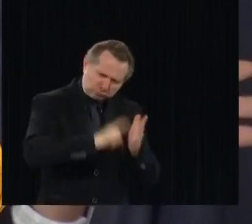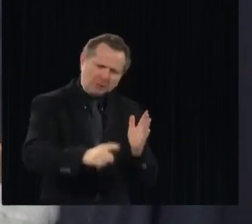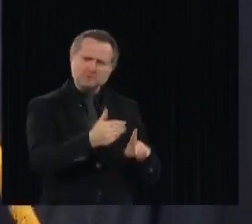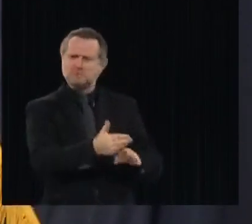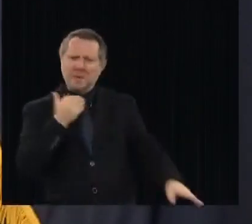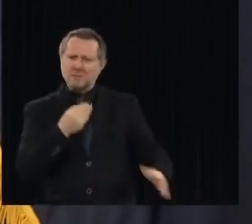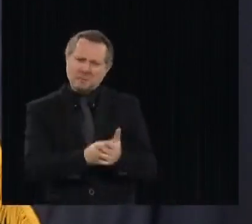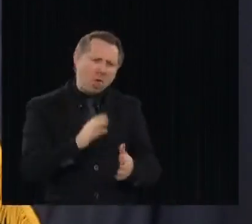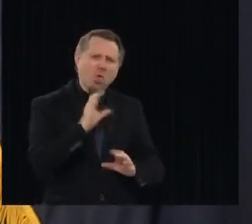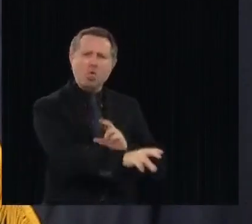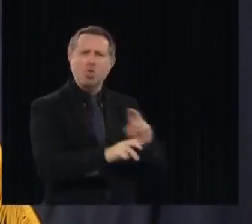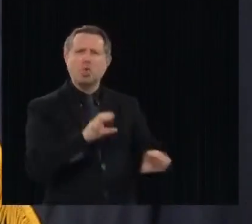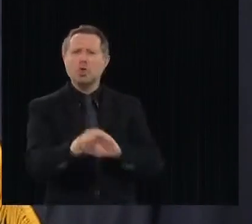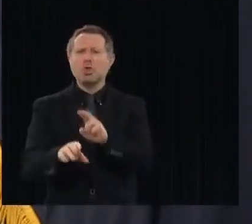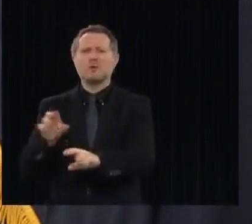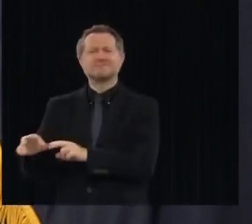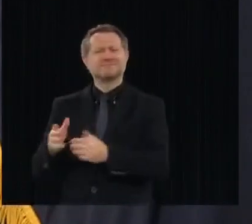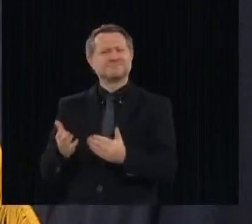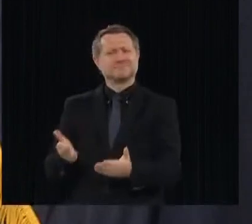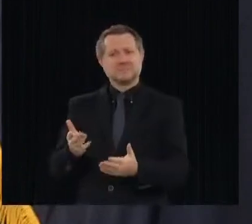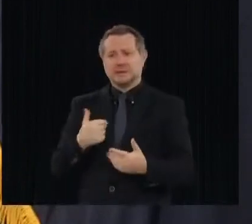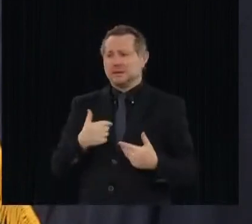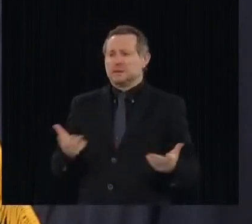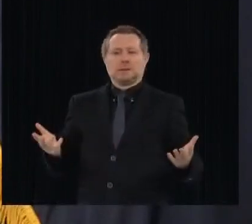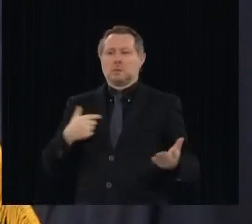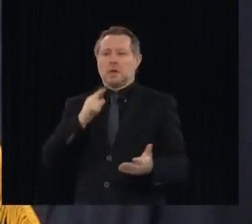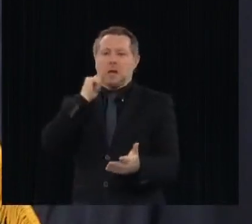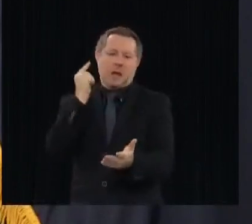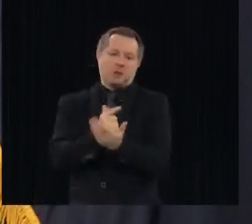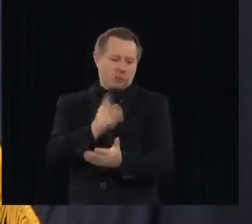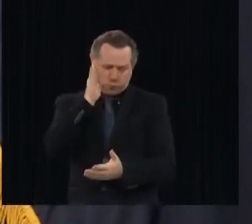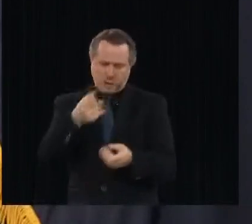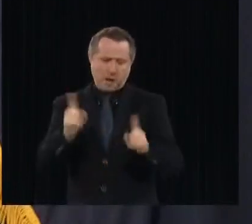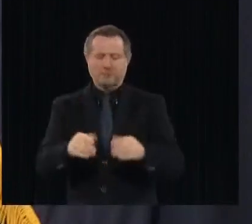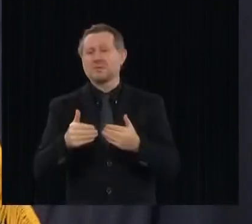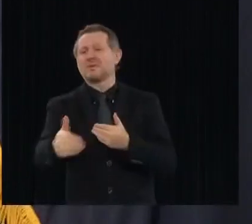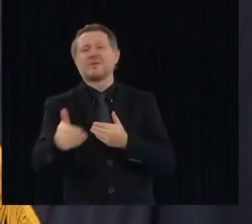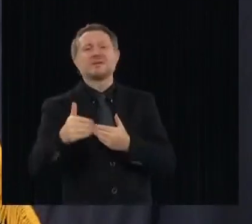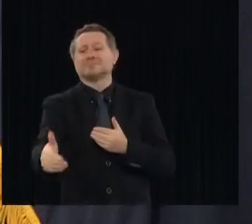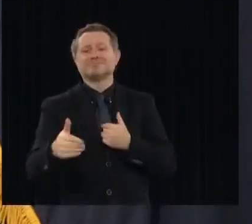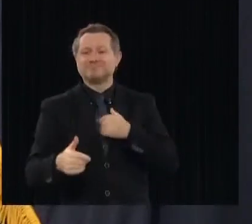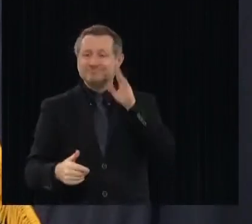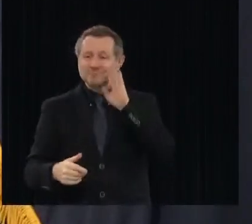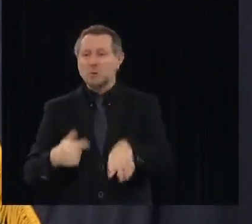WHY DIDN'T YOU CHECK IT BEFORE